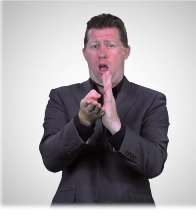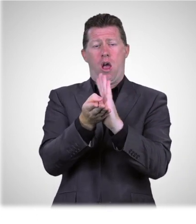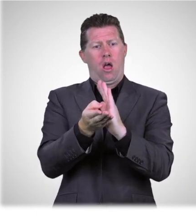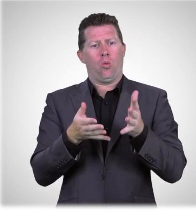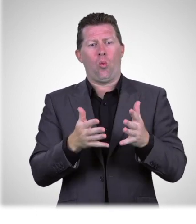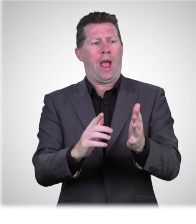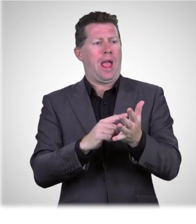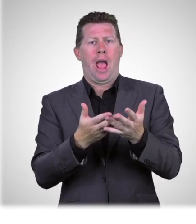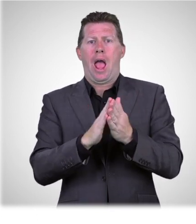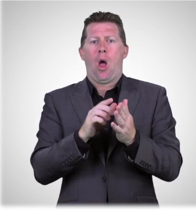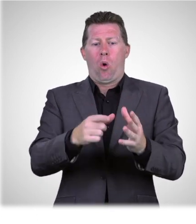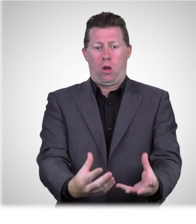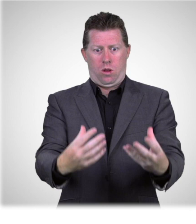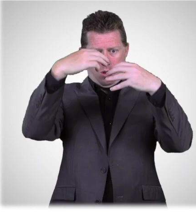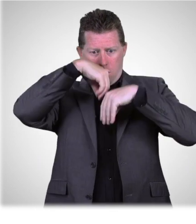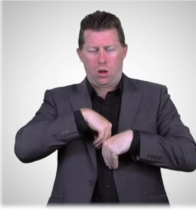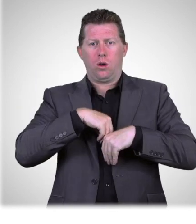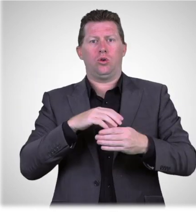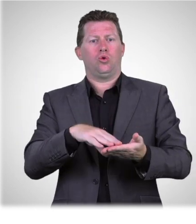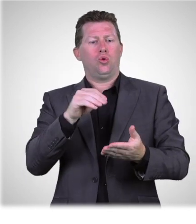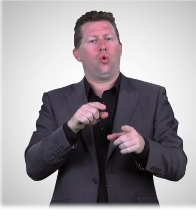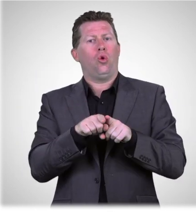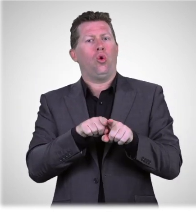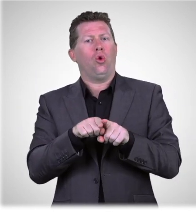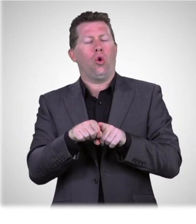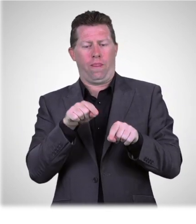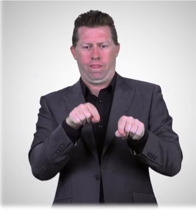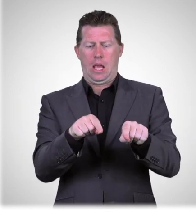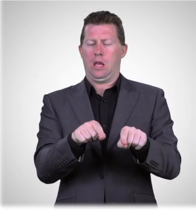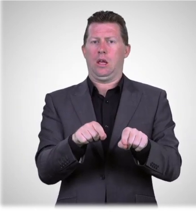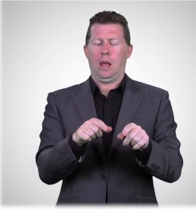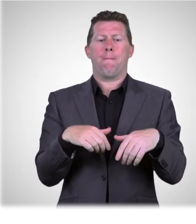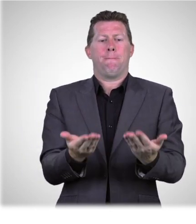and multiple ways for students to engage with and learn about concepts allows you